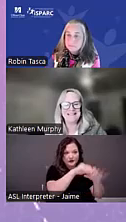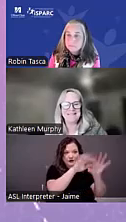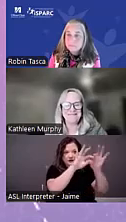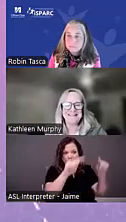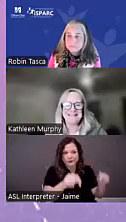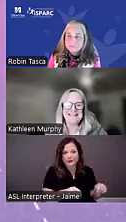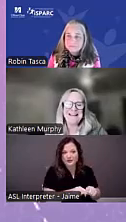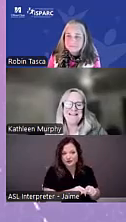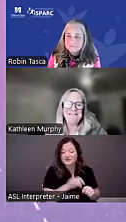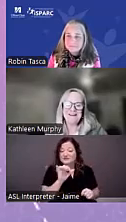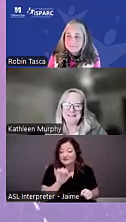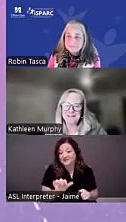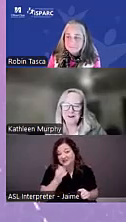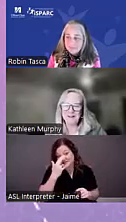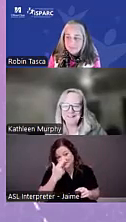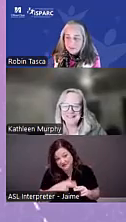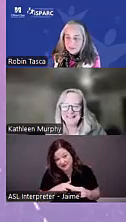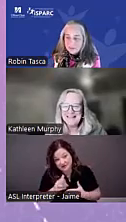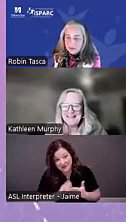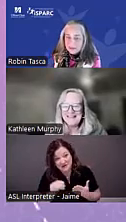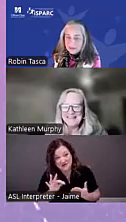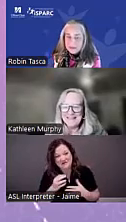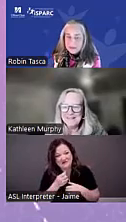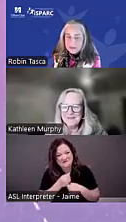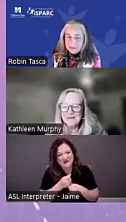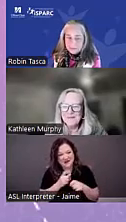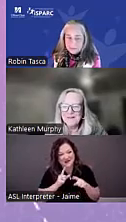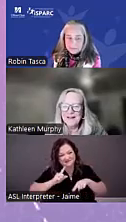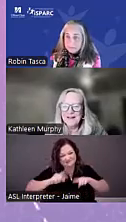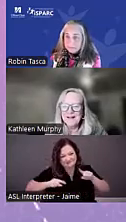of making various products accessible.